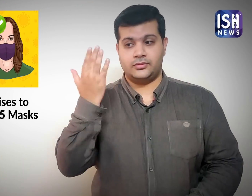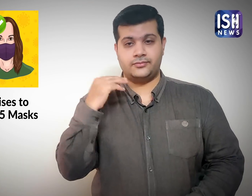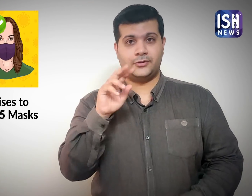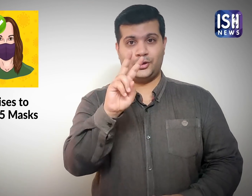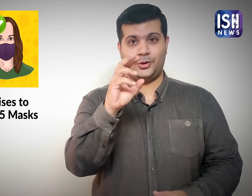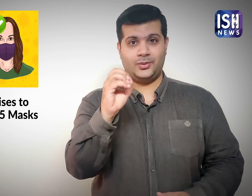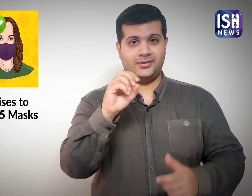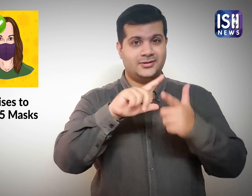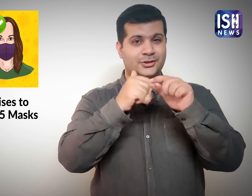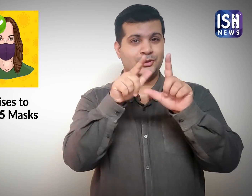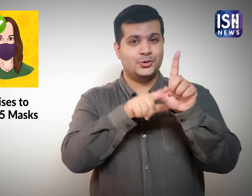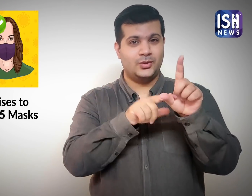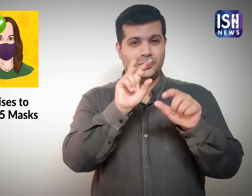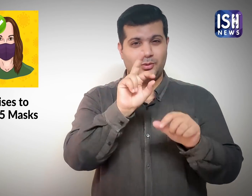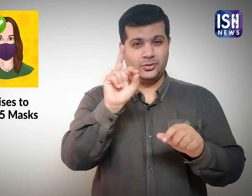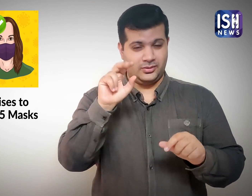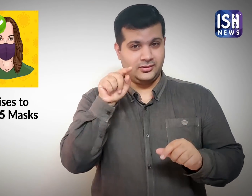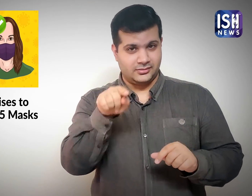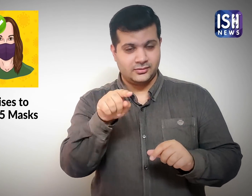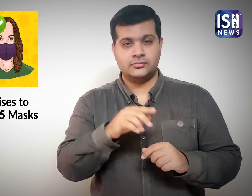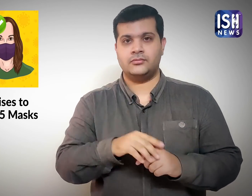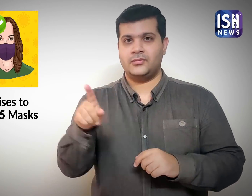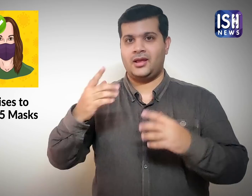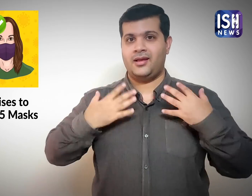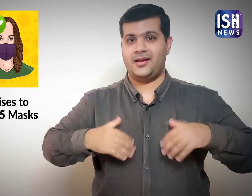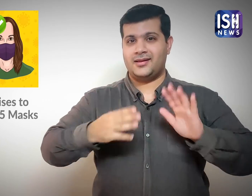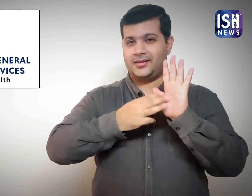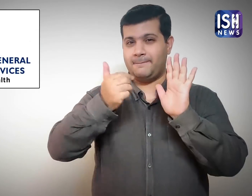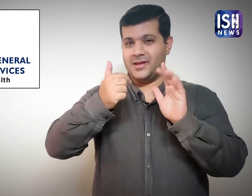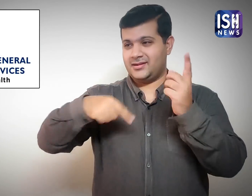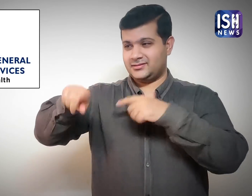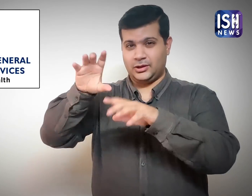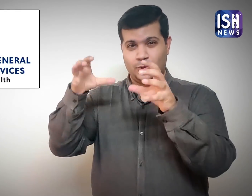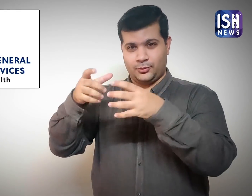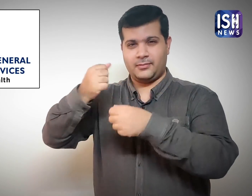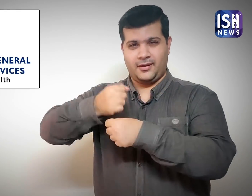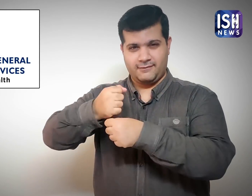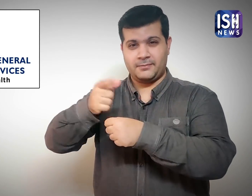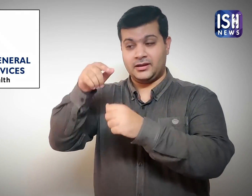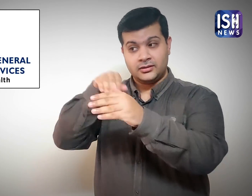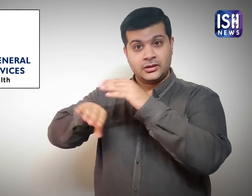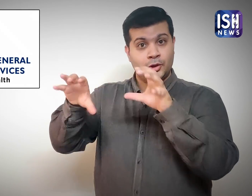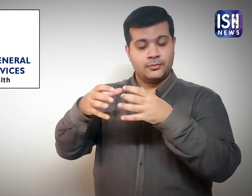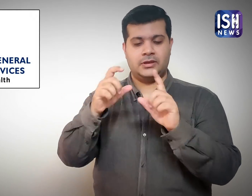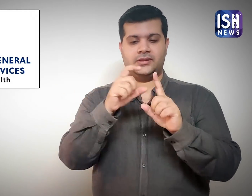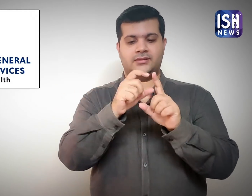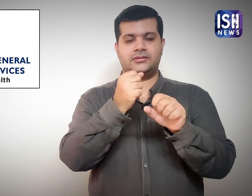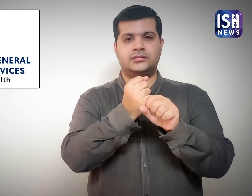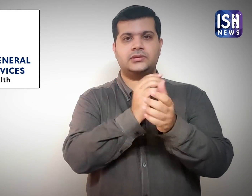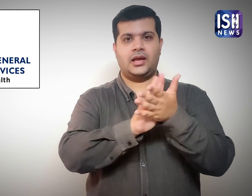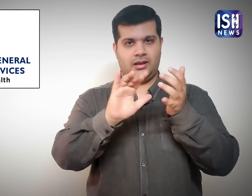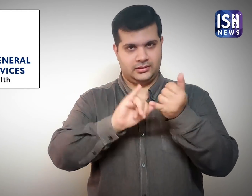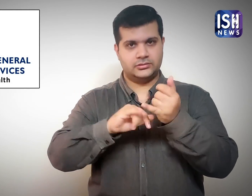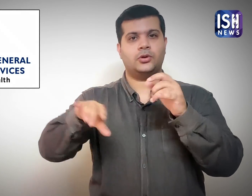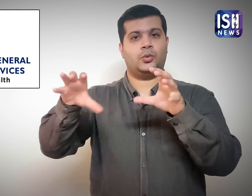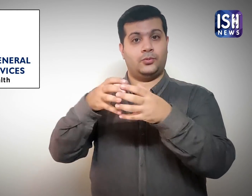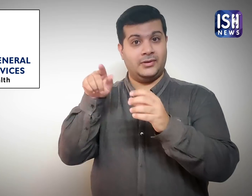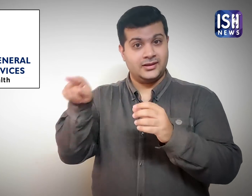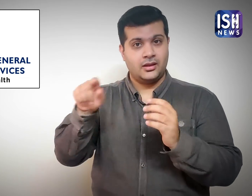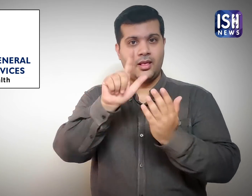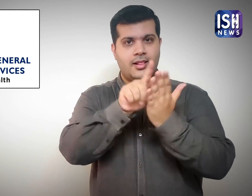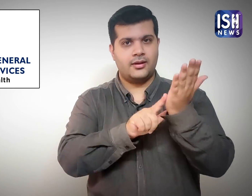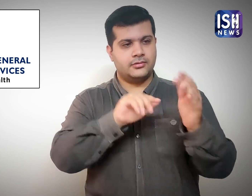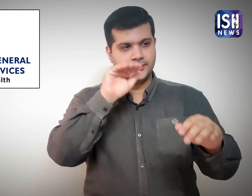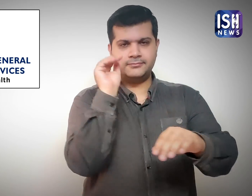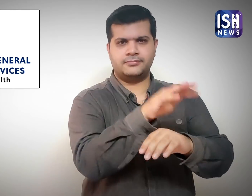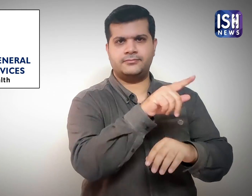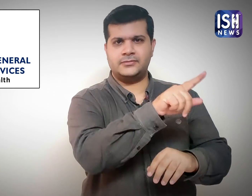On 20th July the Director General of Health Services (DGHS) Ministry of Health wrote a letter